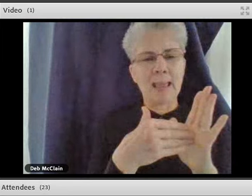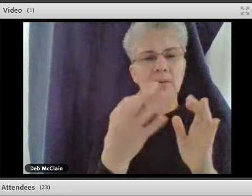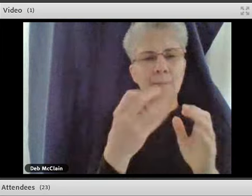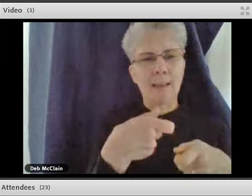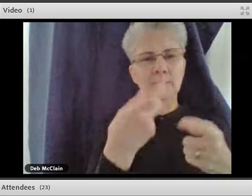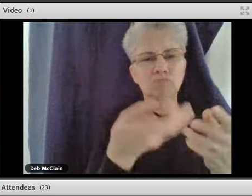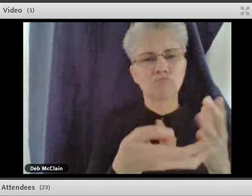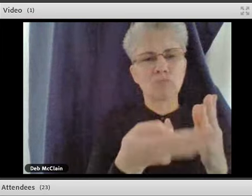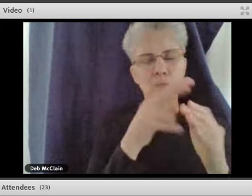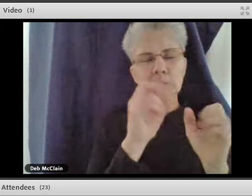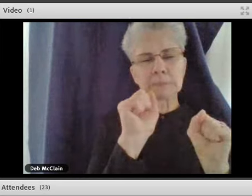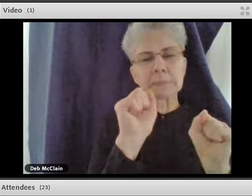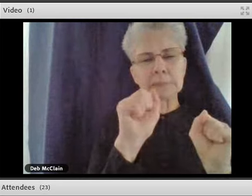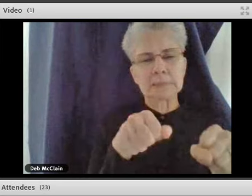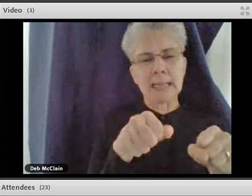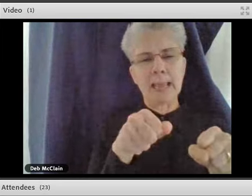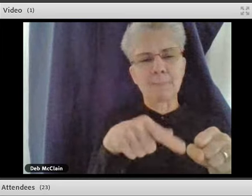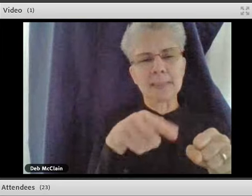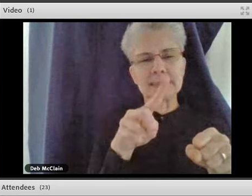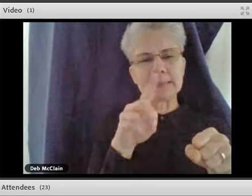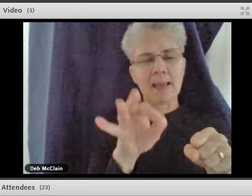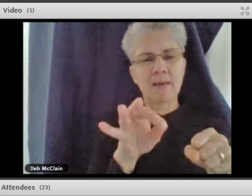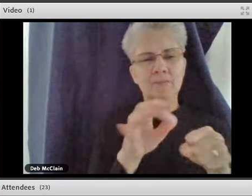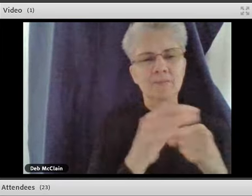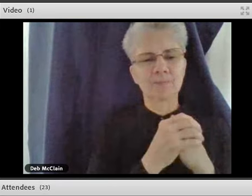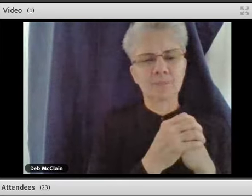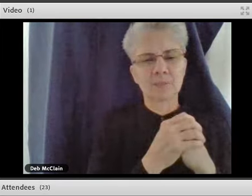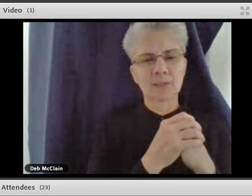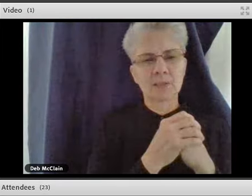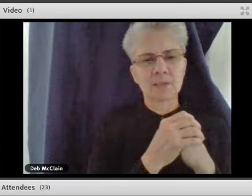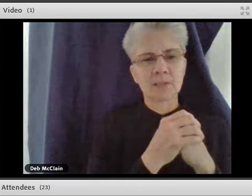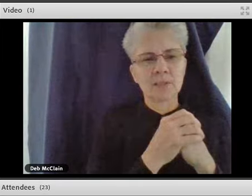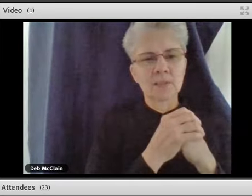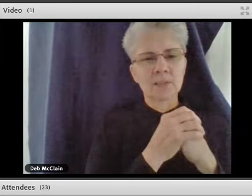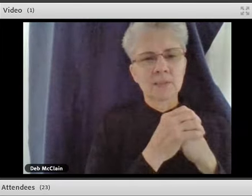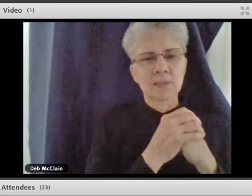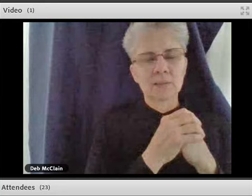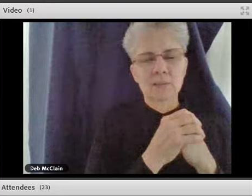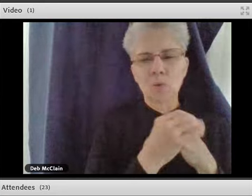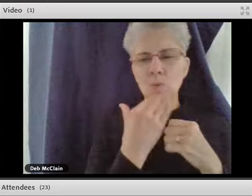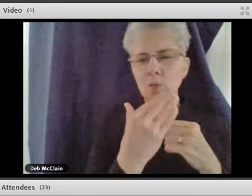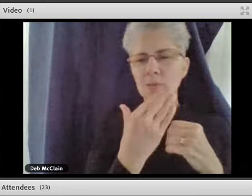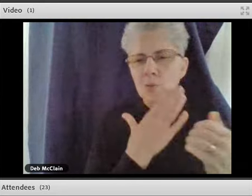It was a whirlwind. And again, you can come back, and look at the slides. They're in the PDF.